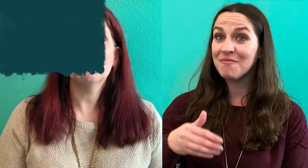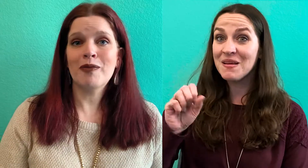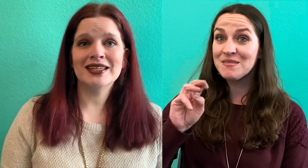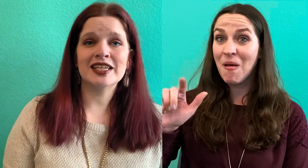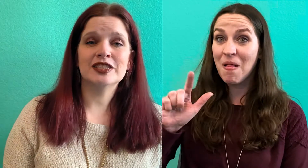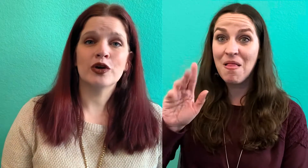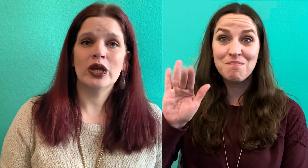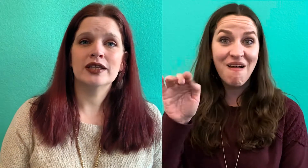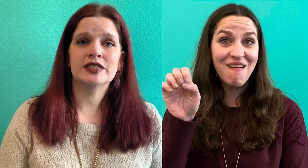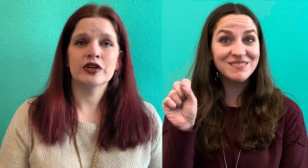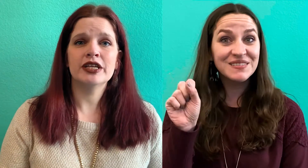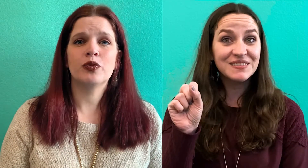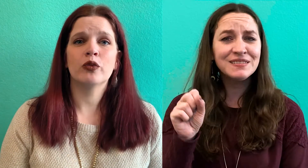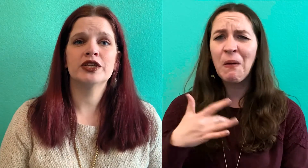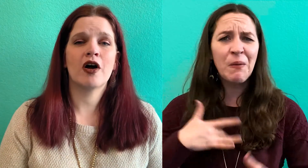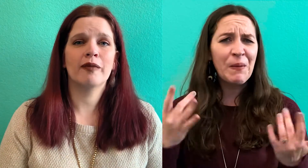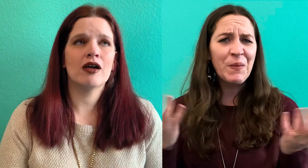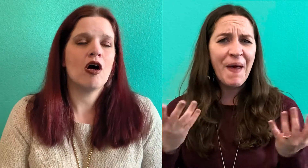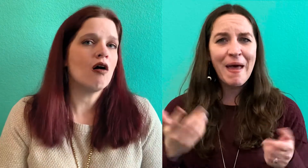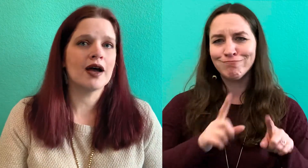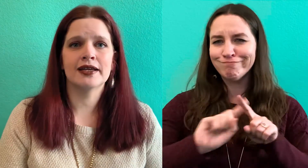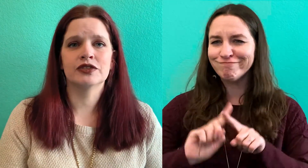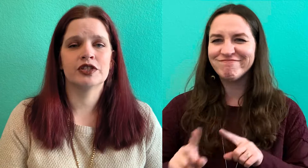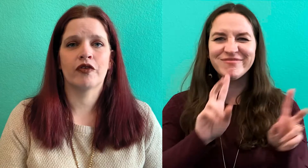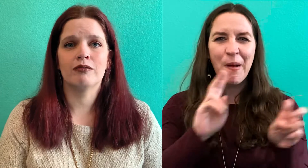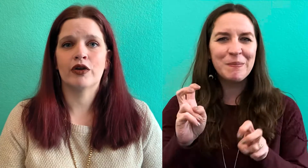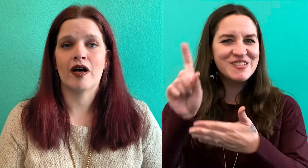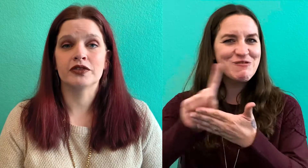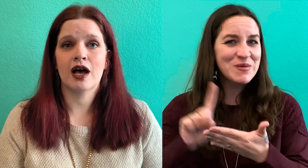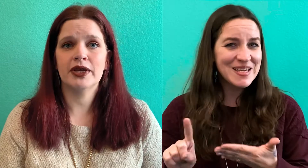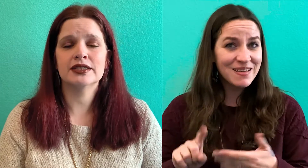Small Bites is our weekly series where we talk about all kinds of different mental health topics,